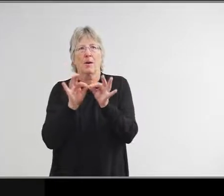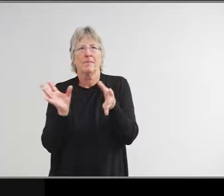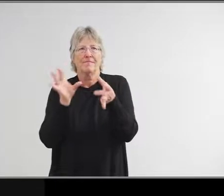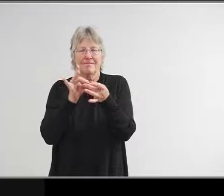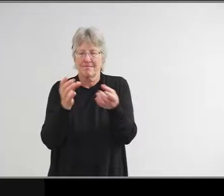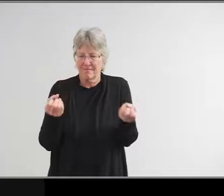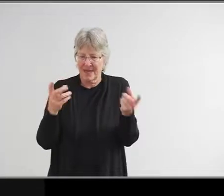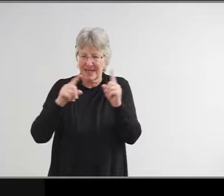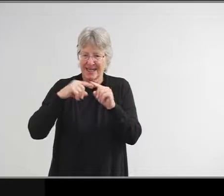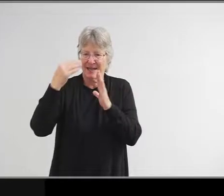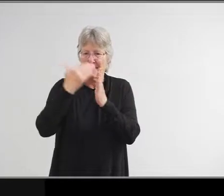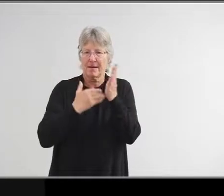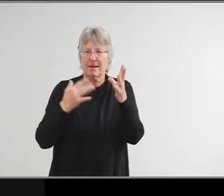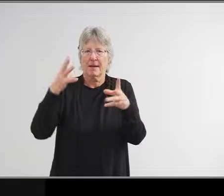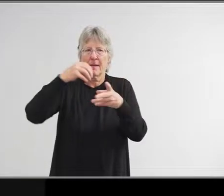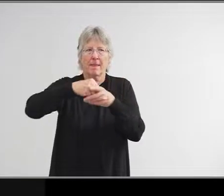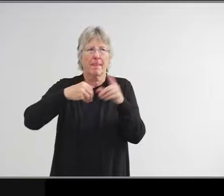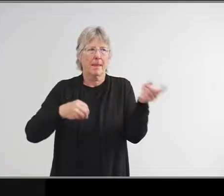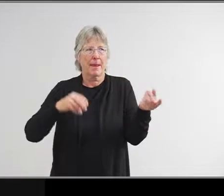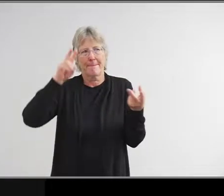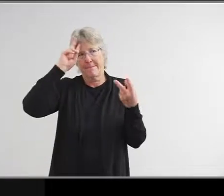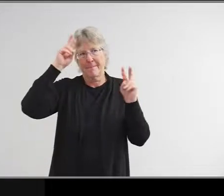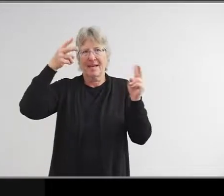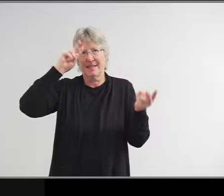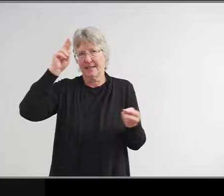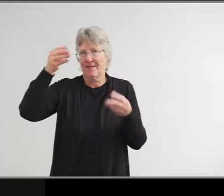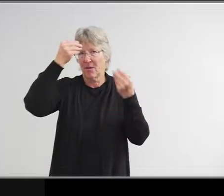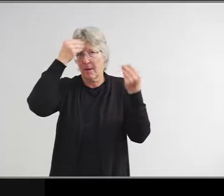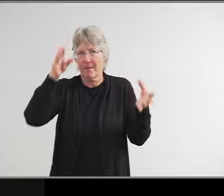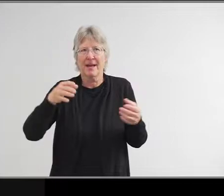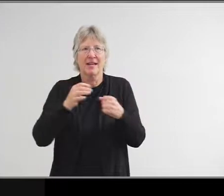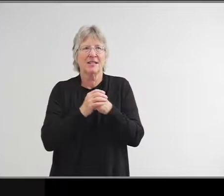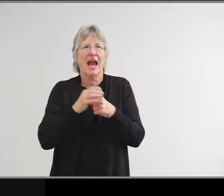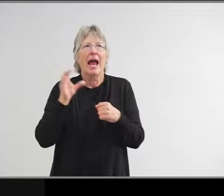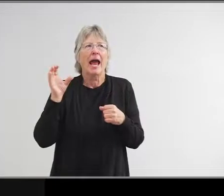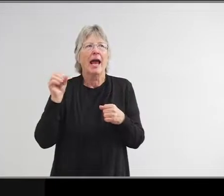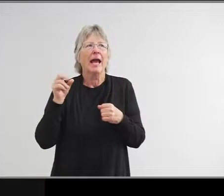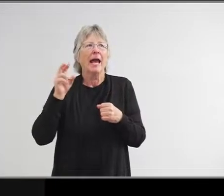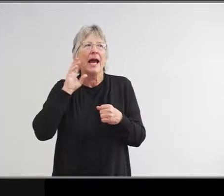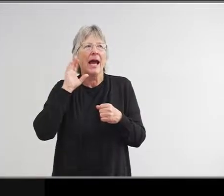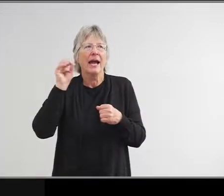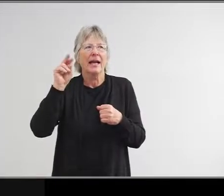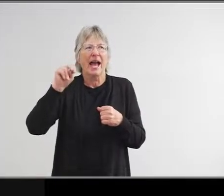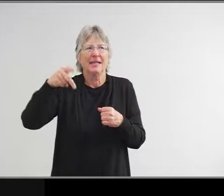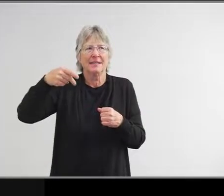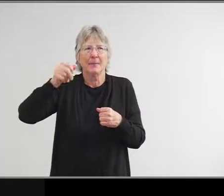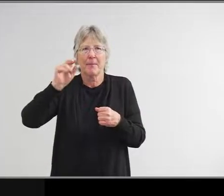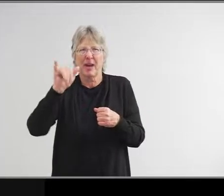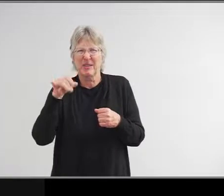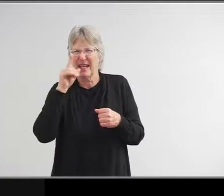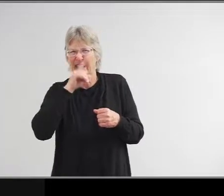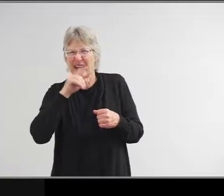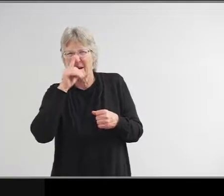like this one involving misinformation and conspiracy theories around vaccines, posing questions to guide discussion.